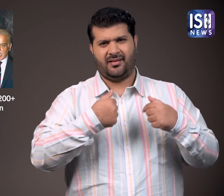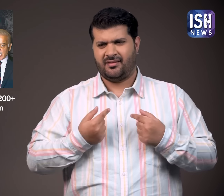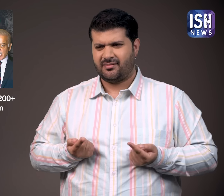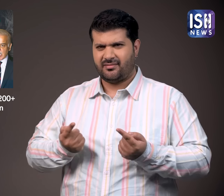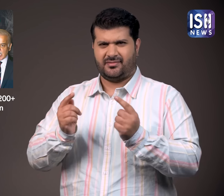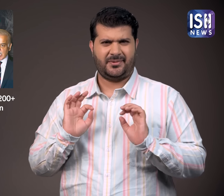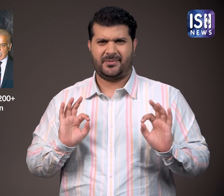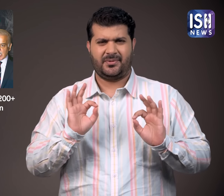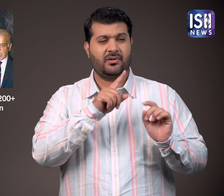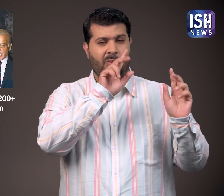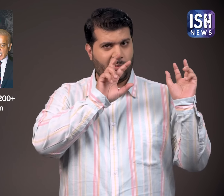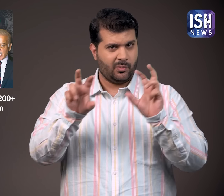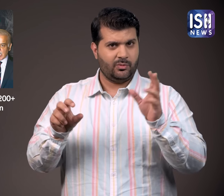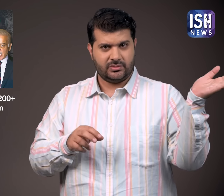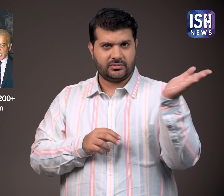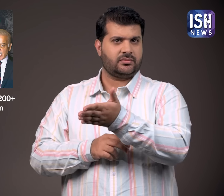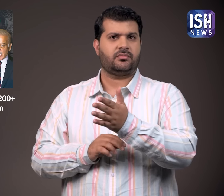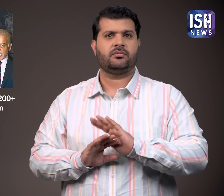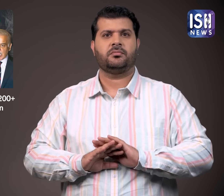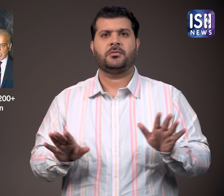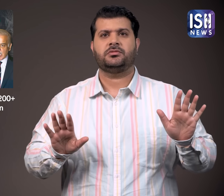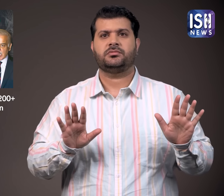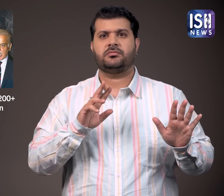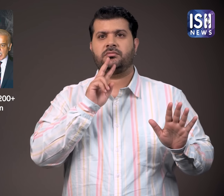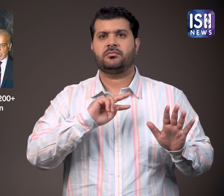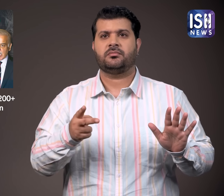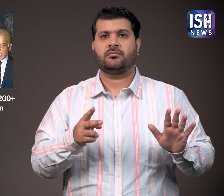and has nothing to do with the attacks and instead Pakistan should focus on Balochistan.